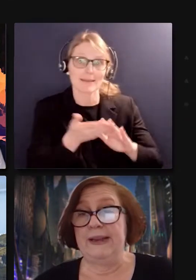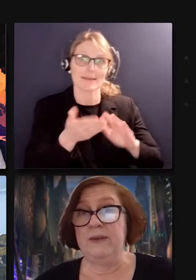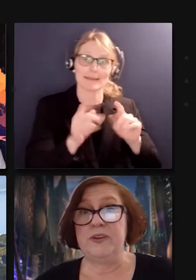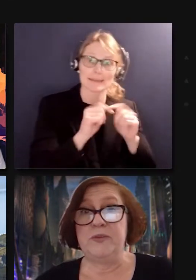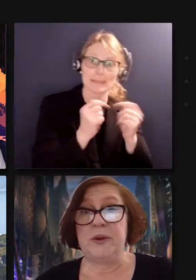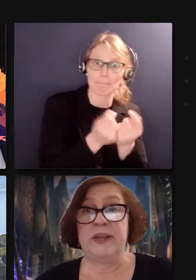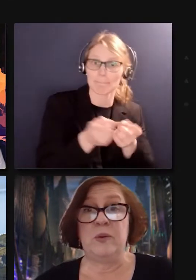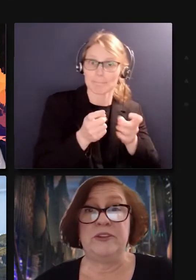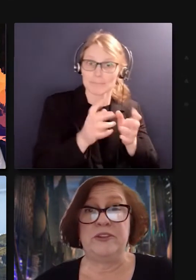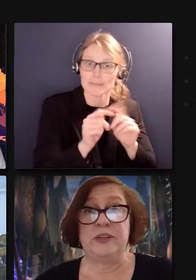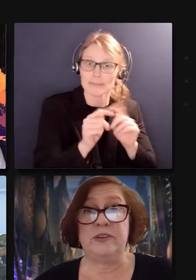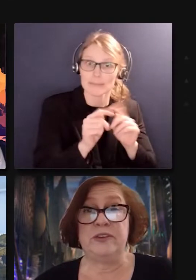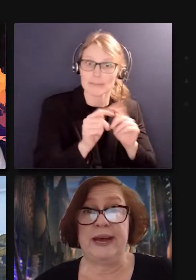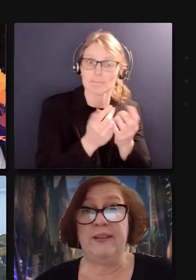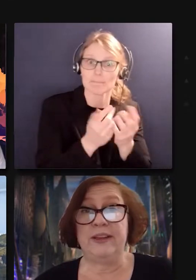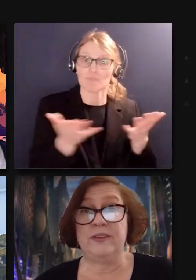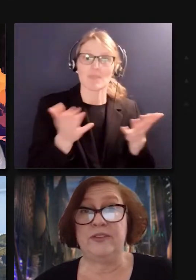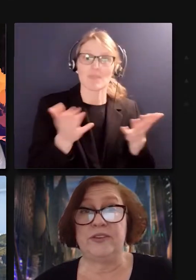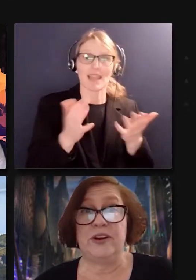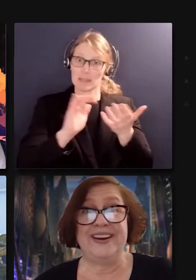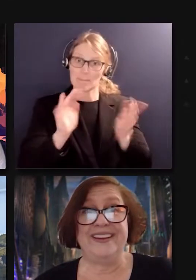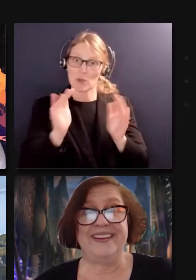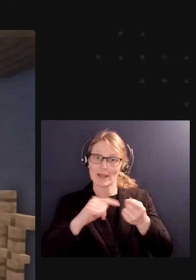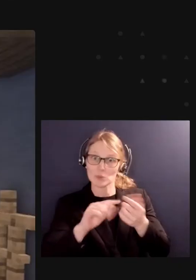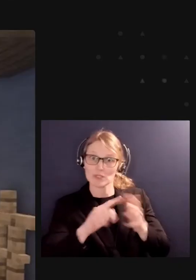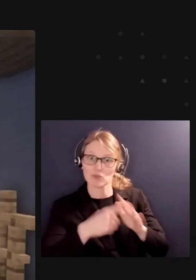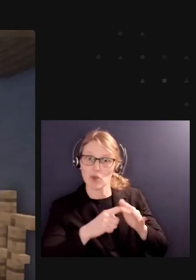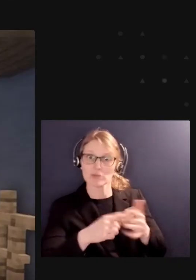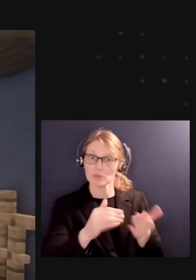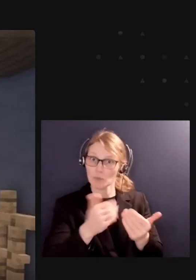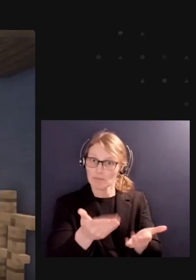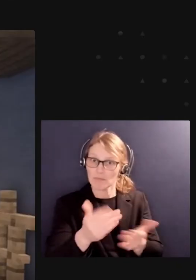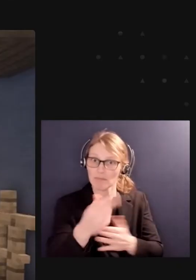I'd love to direct that question to Helen to start. Thanks Fiona.